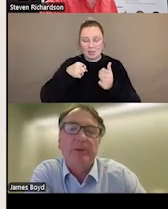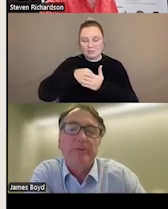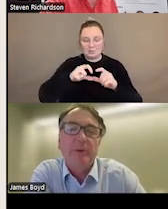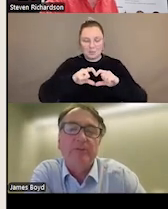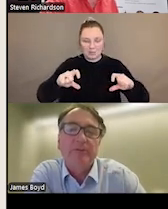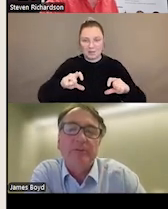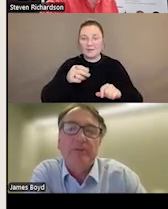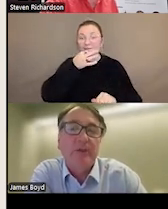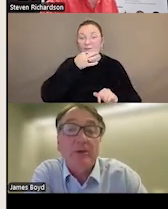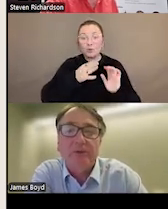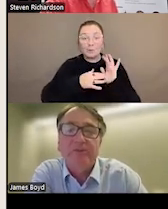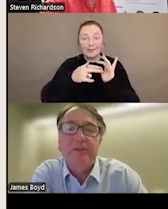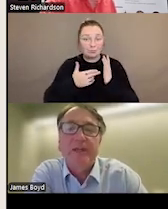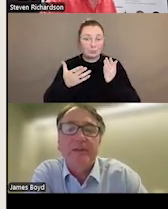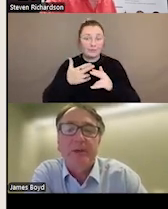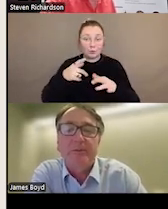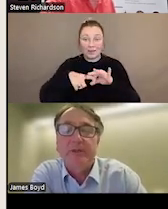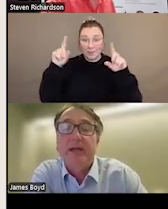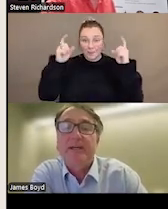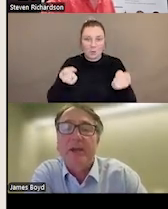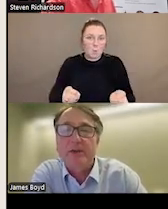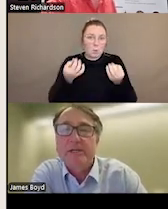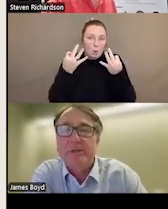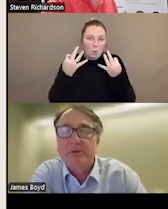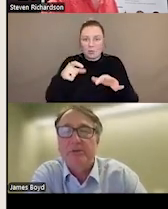minutes for questions. There is no questions in there at the moment, so that can only be good